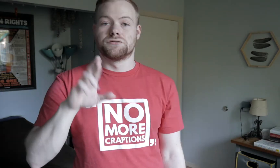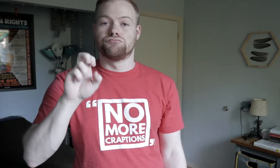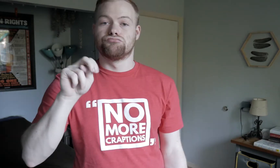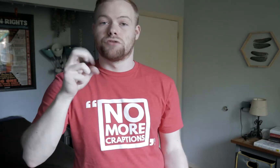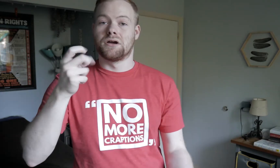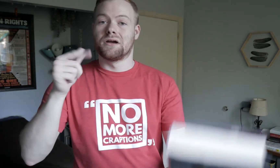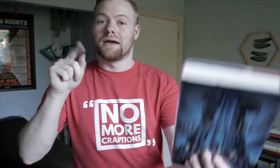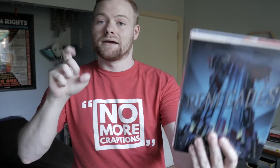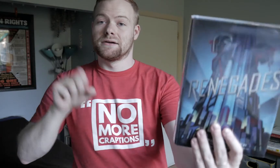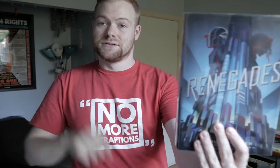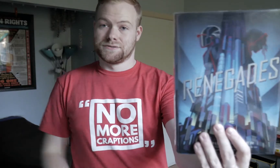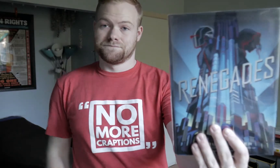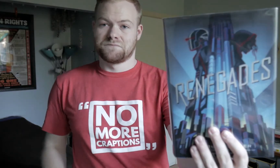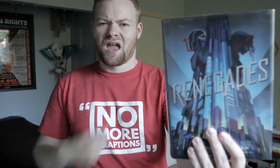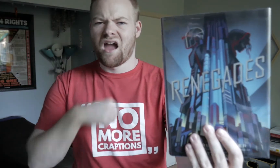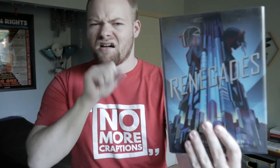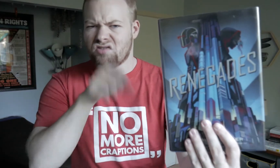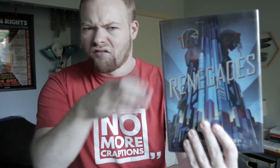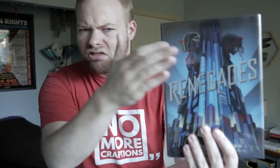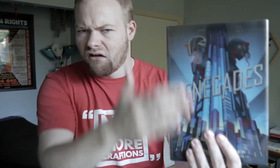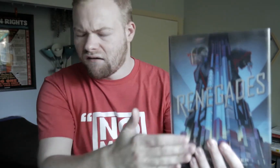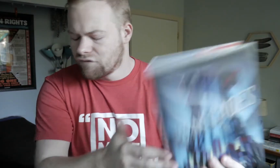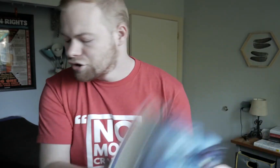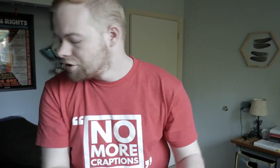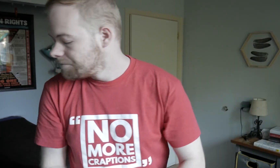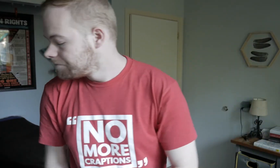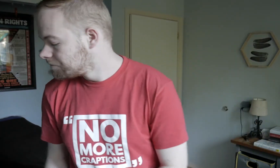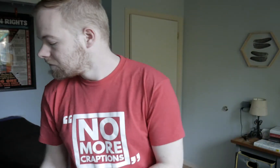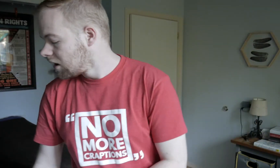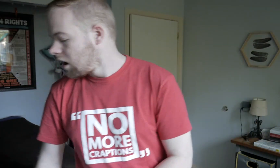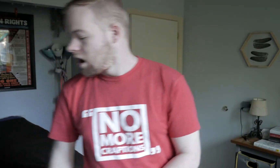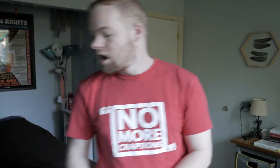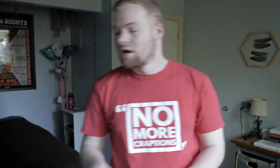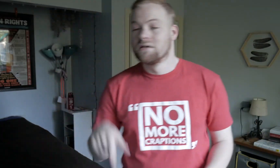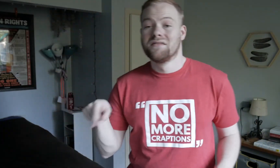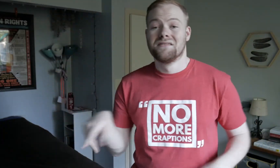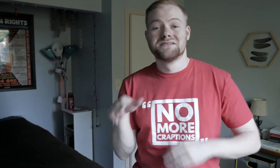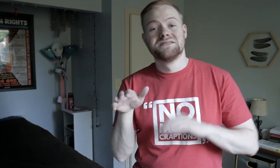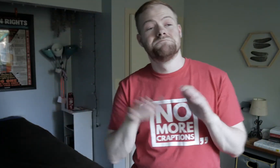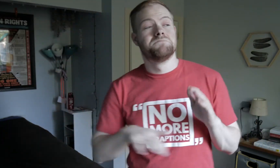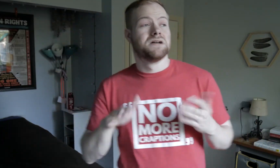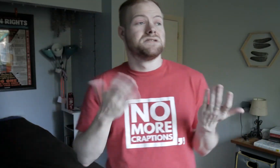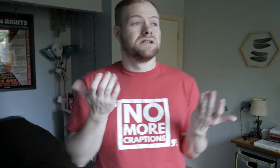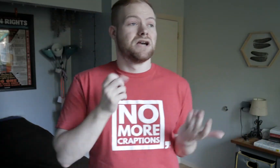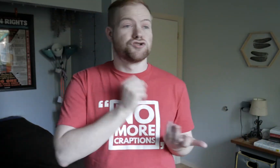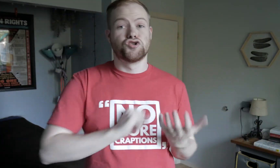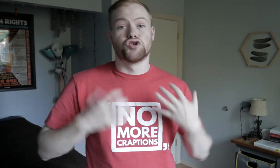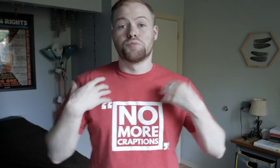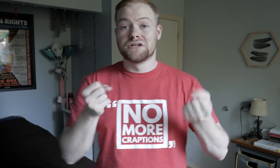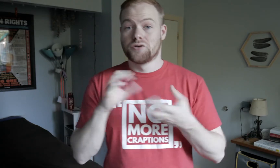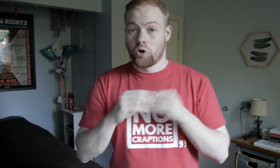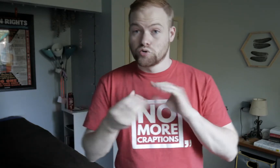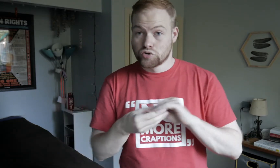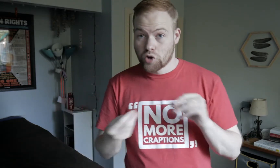Renegades. I love the cover! This is basically a superhero story.